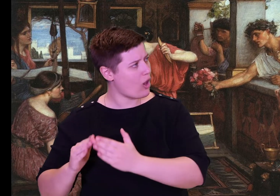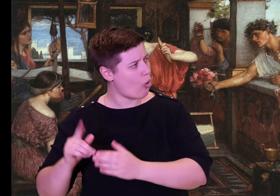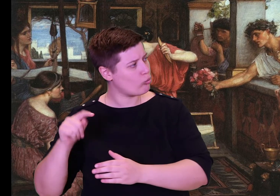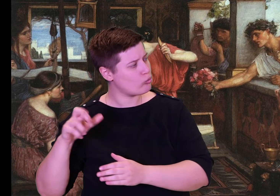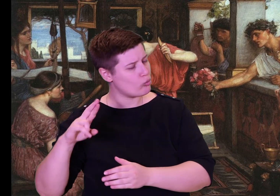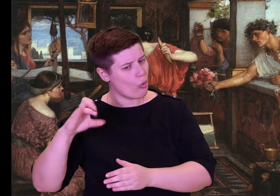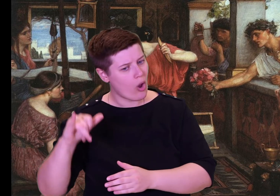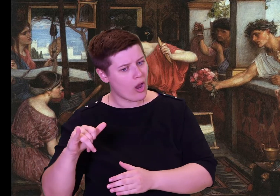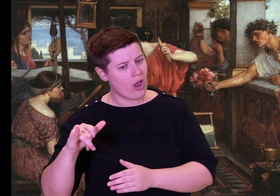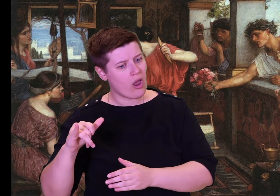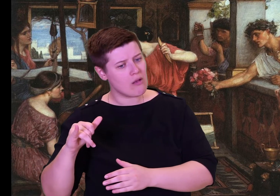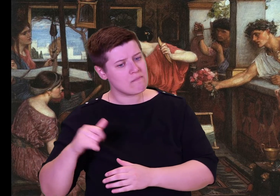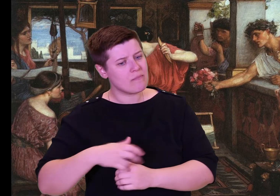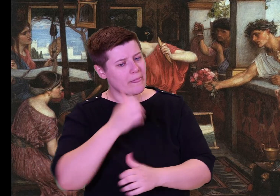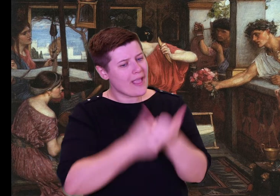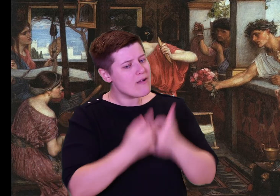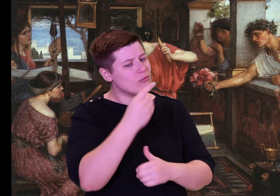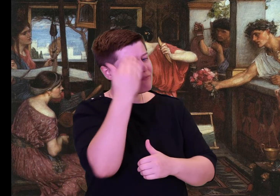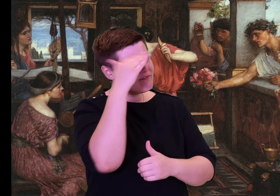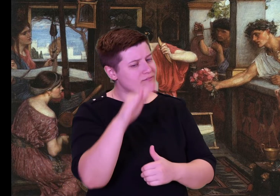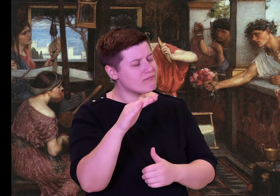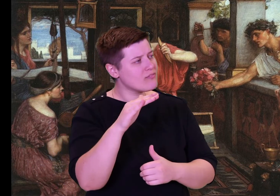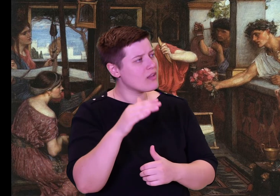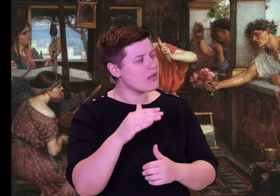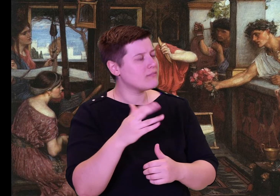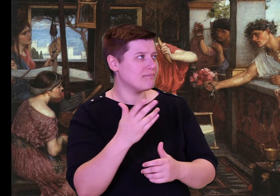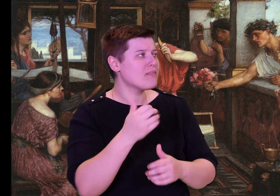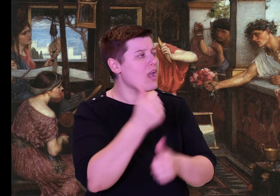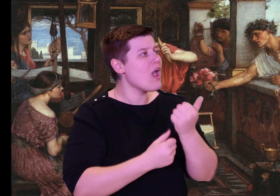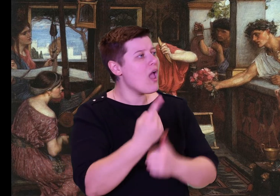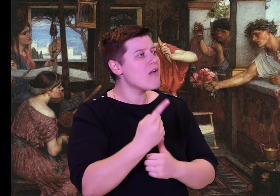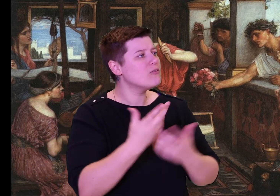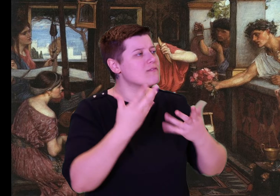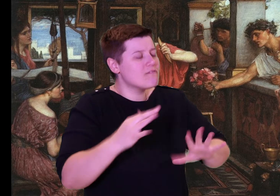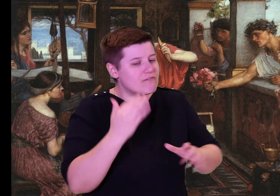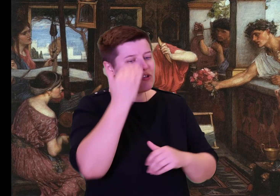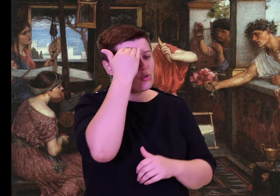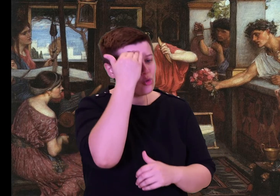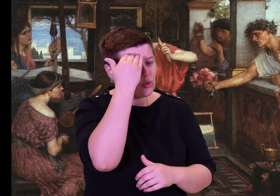Maybe some hostile men killed him on land, or he was drowned in Amphitrite's waves.